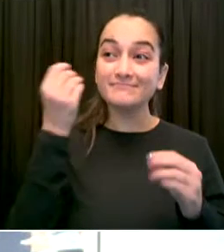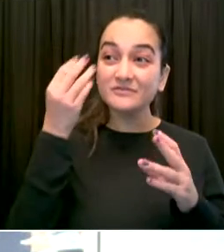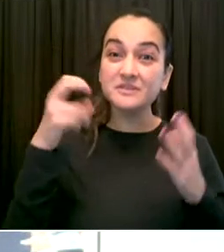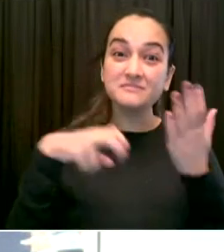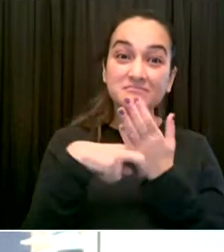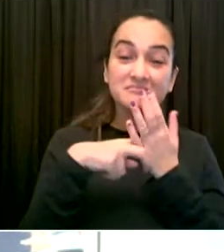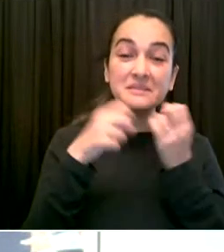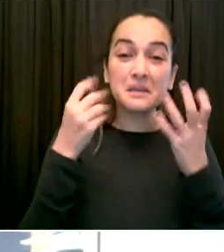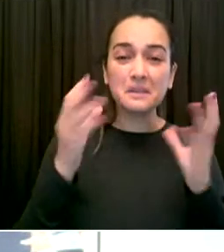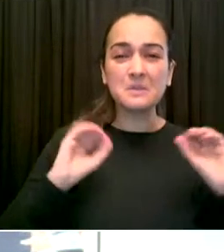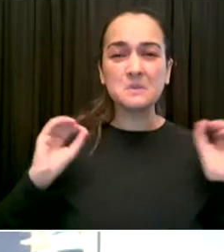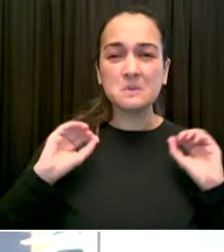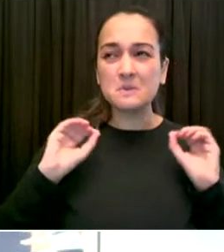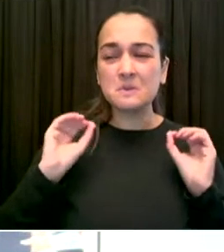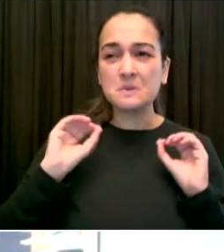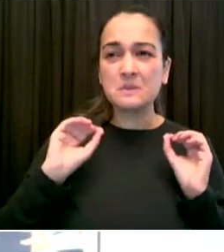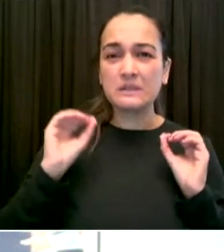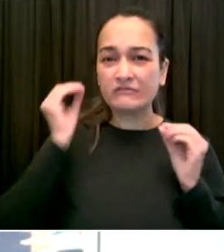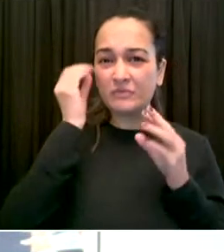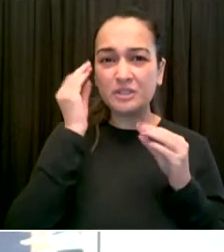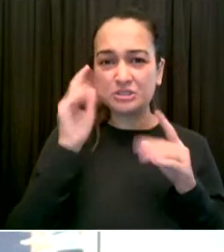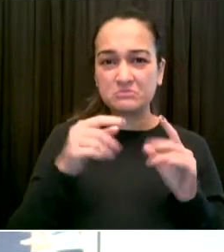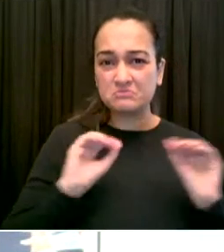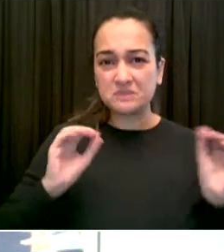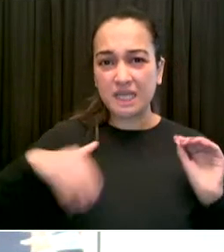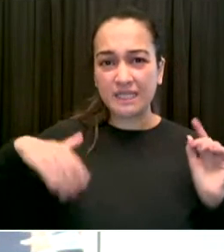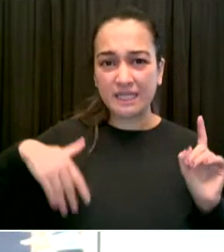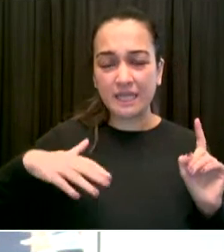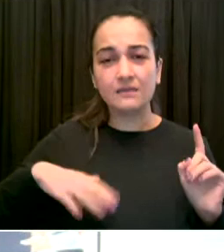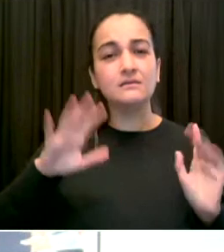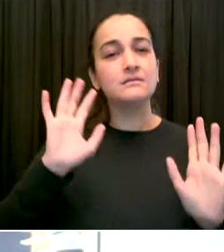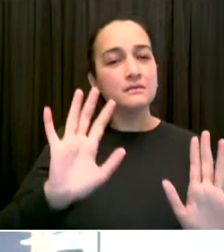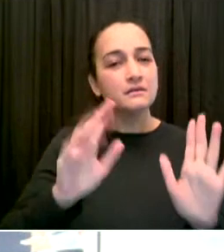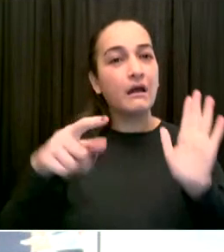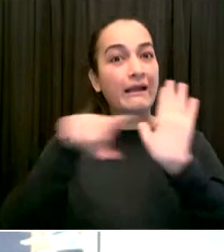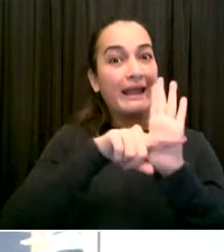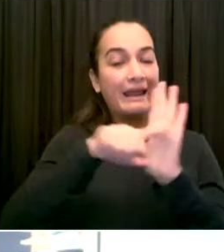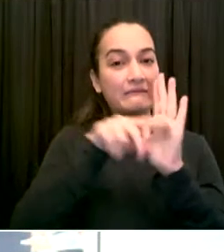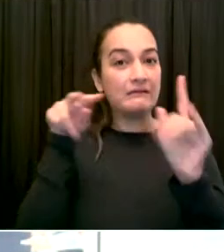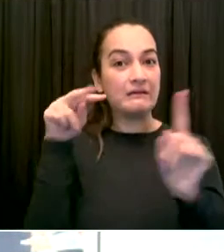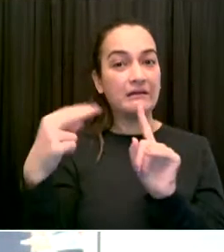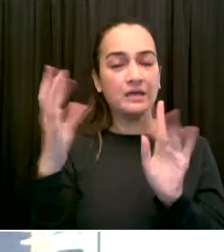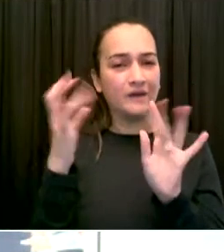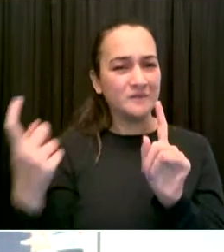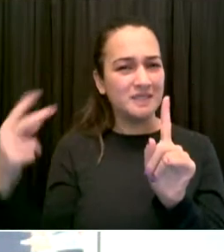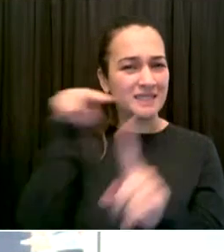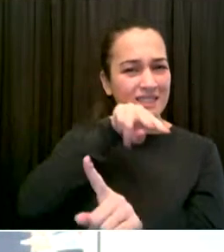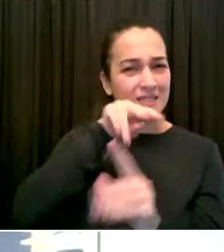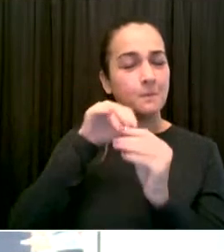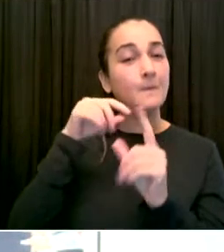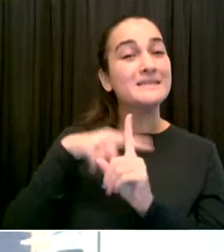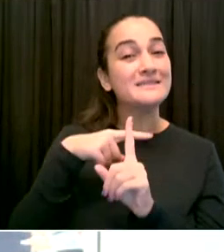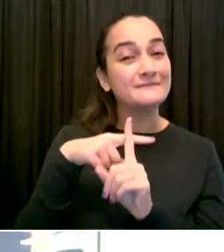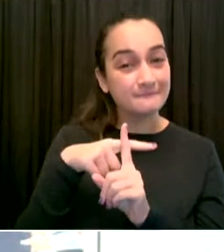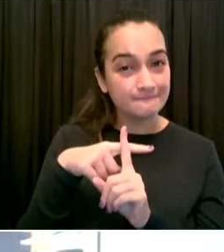THOSE INSPECTIONS. I WOULD REINFORCE THE POINT THAT YOU MADE WHICH IS WE ARE